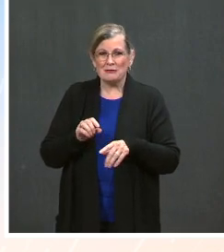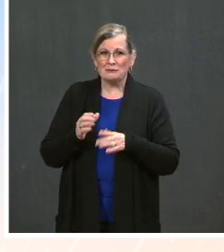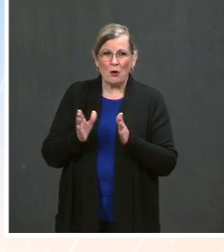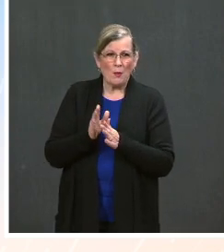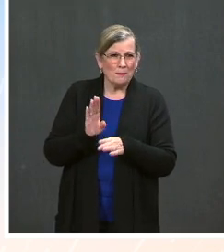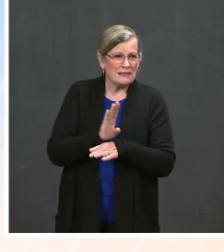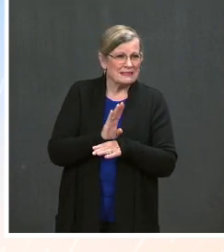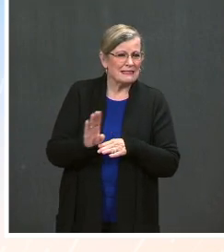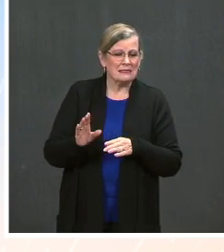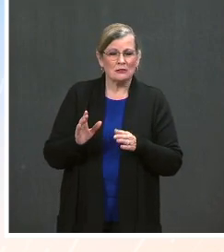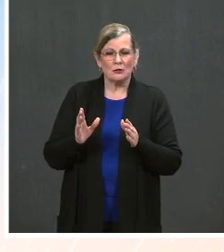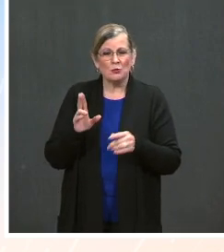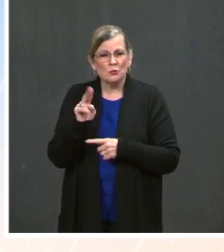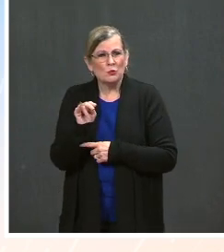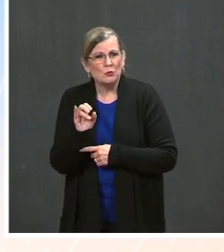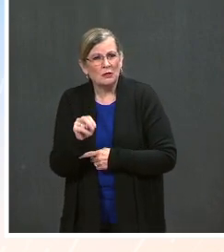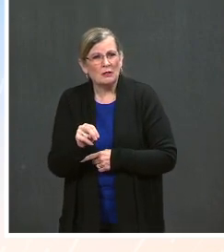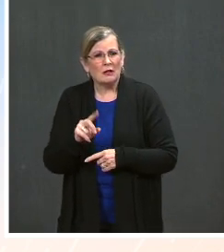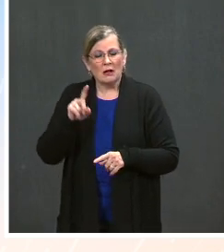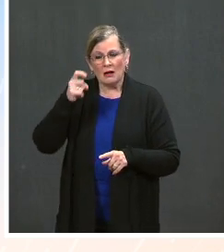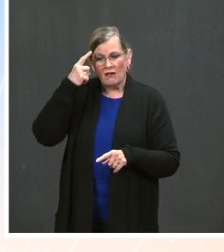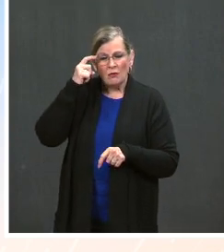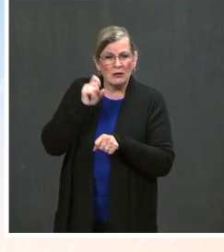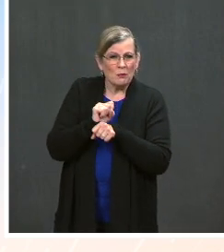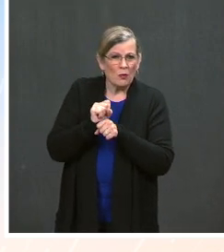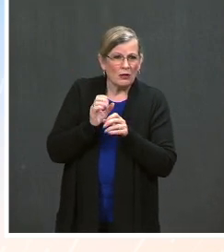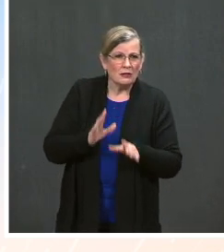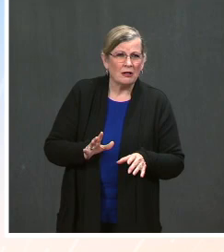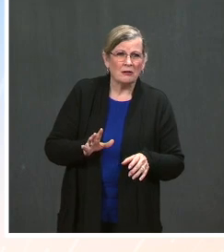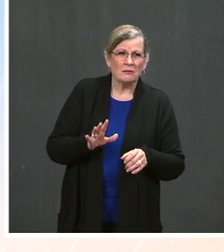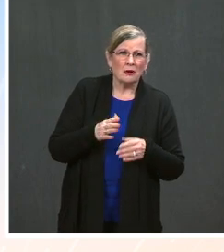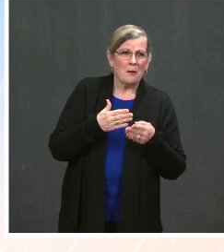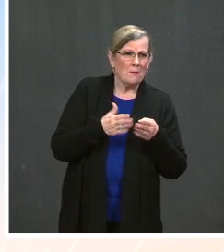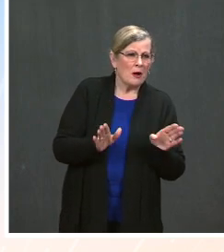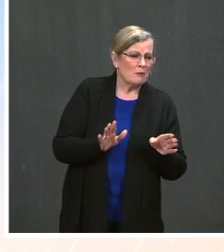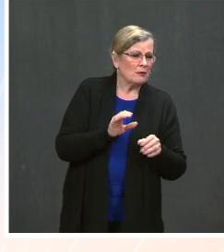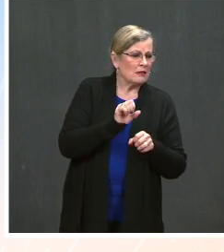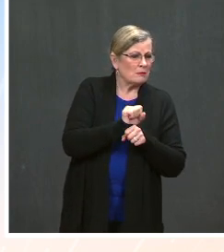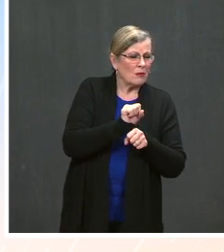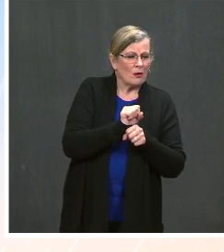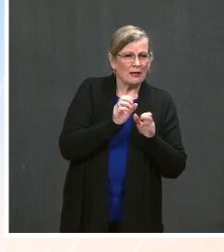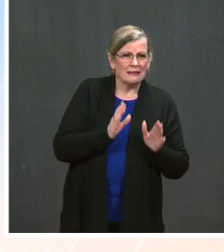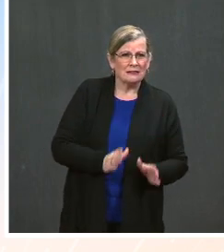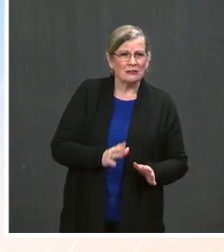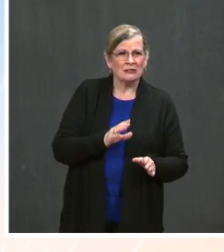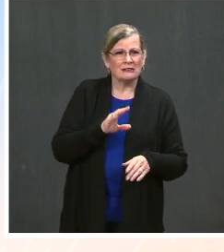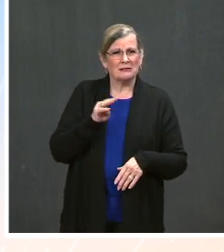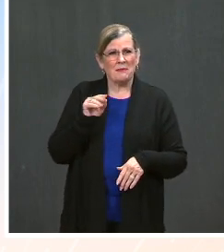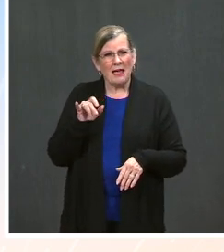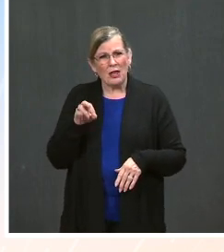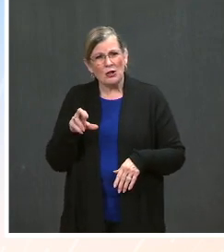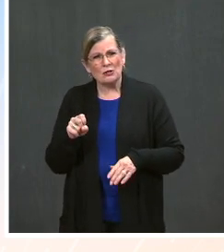and federal and local employees; mayors all across America, cities both large and small. I've talked to senators.